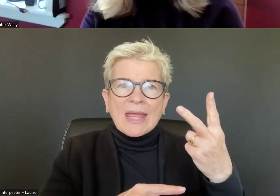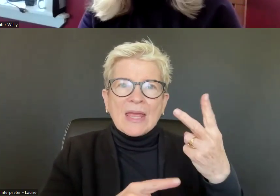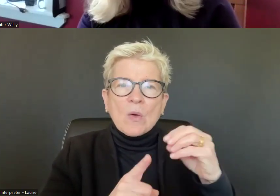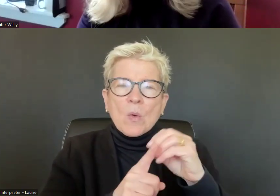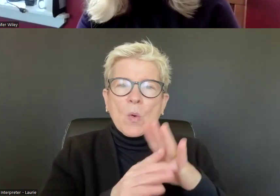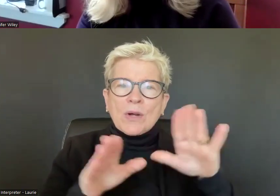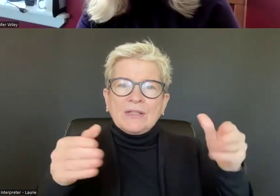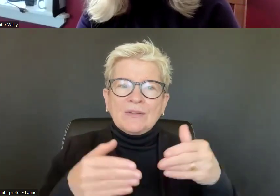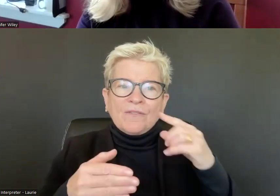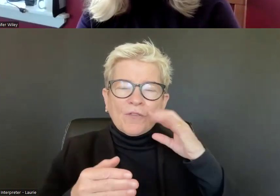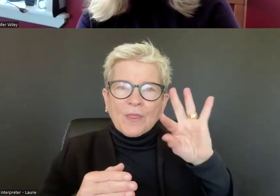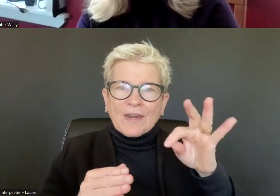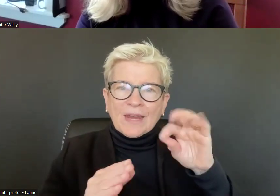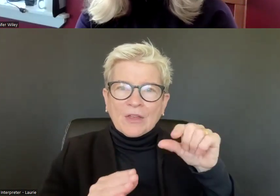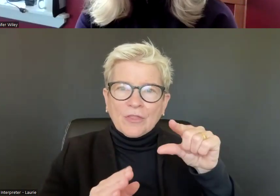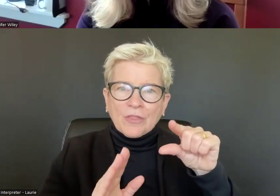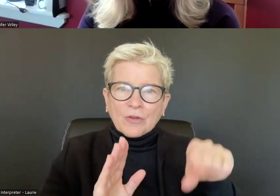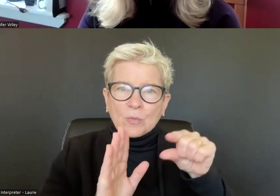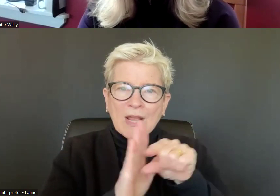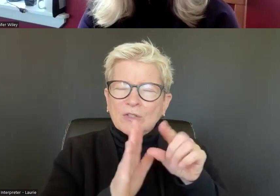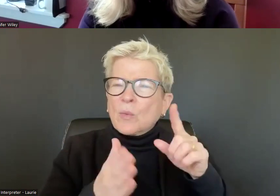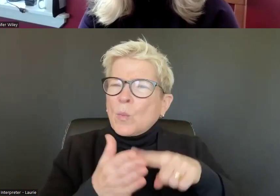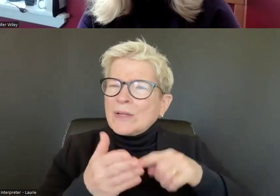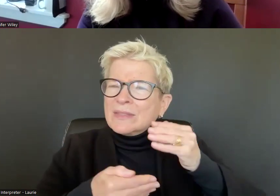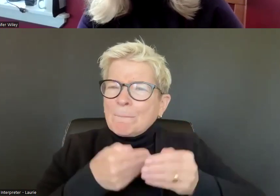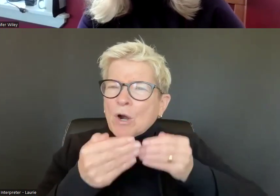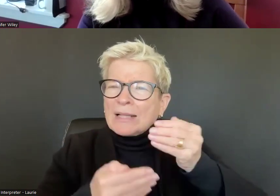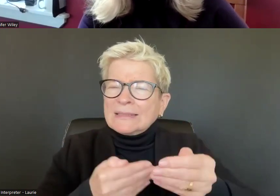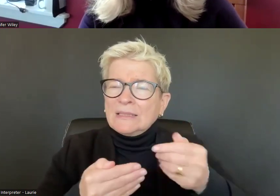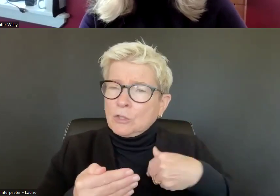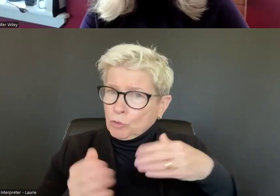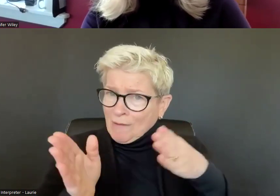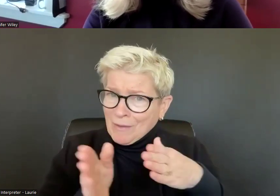the process for putting that together - do you have like a planning team or is that your